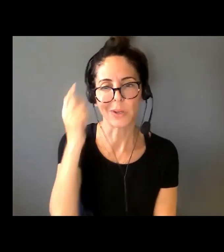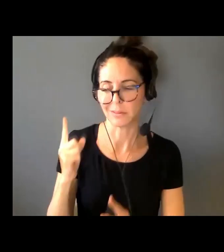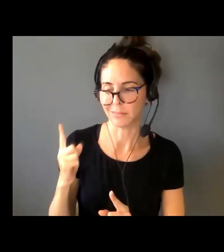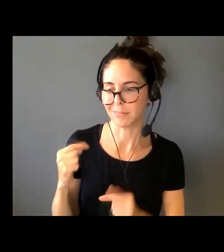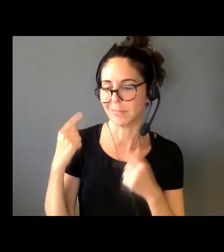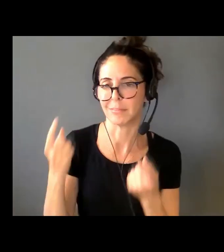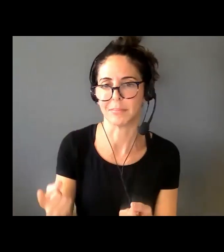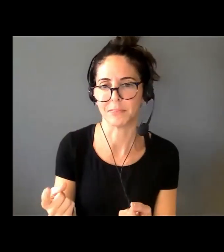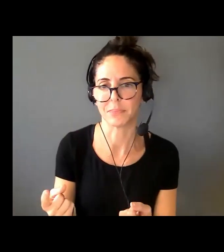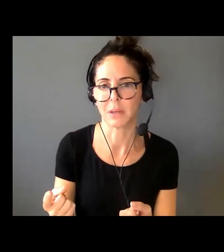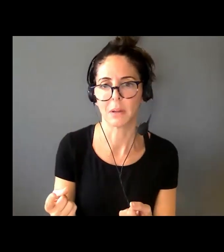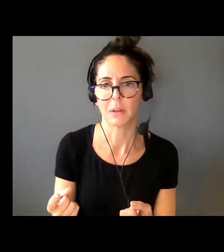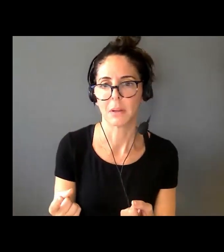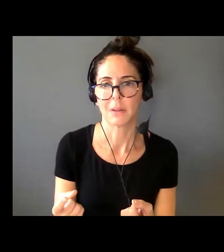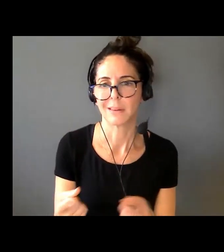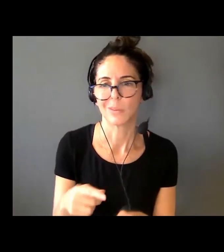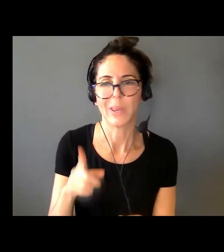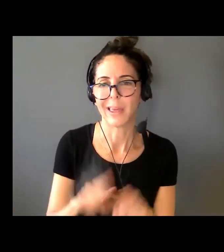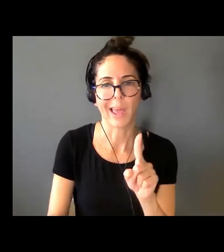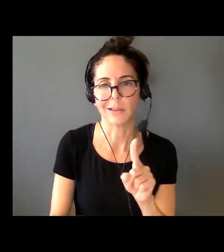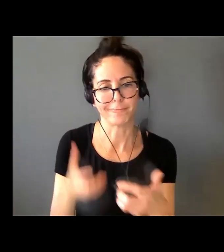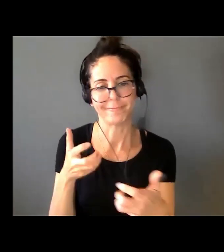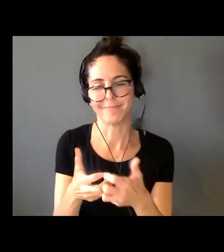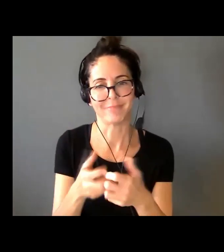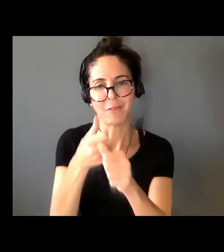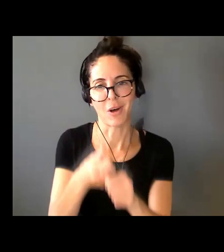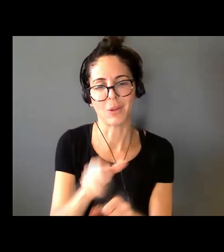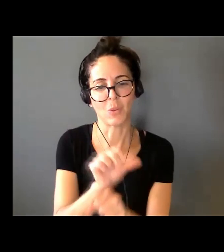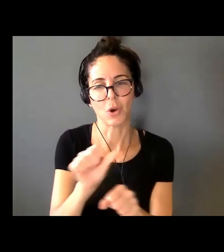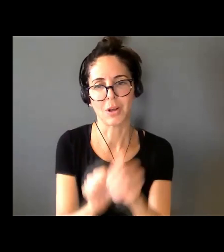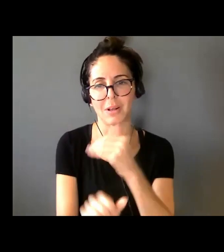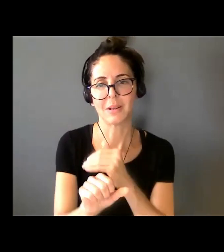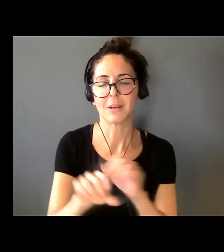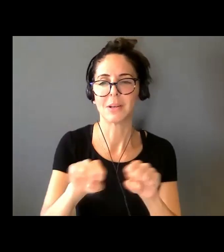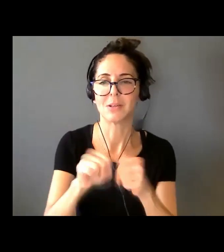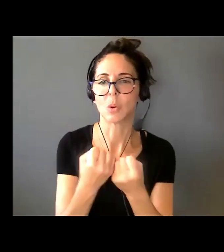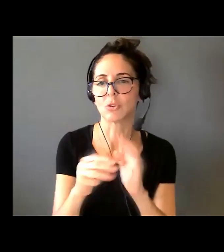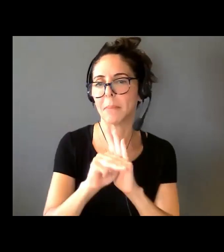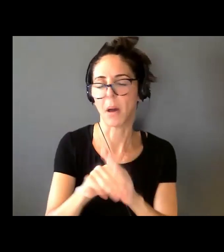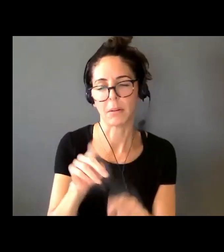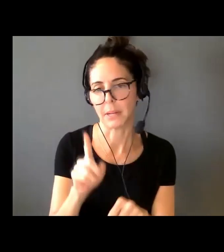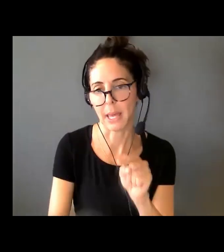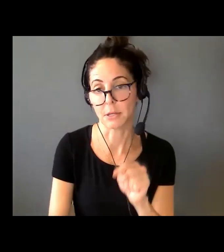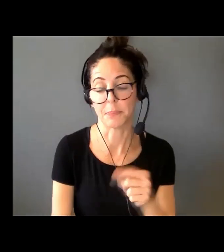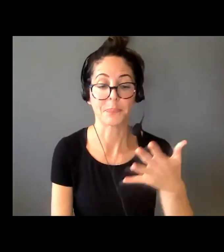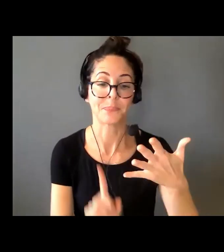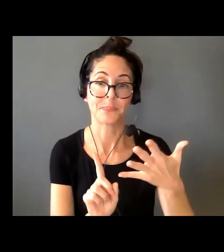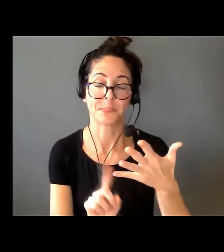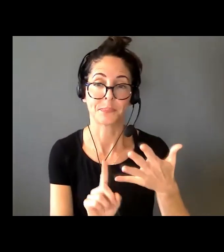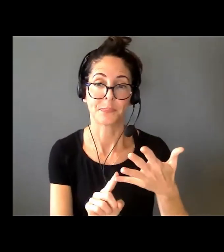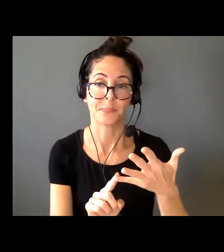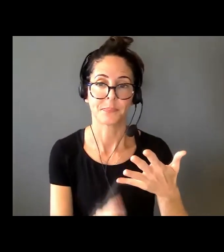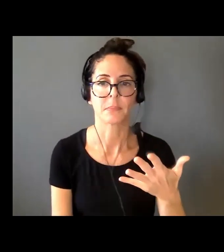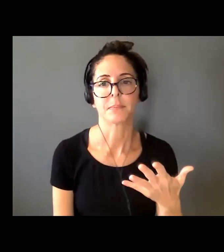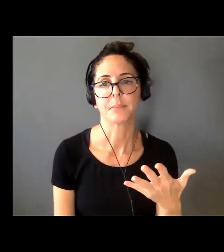to even work within the social model. My fifth and last point is a call for a uniform methodology